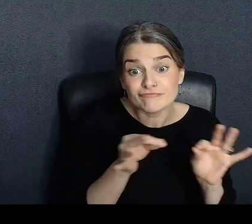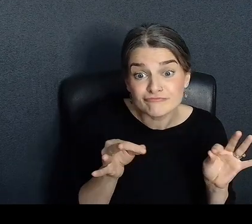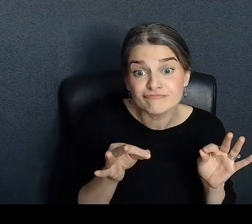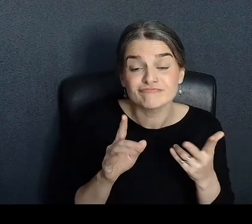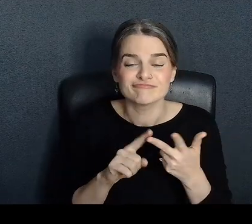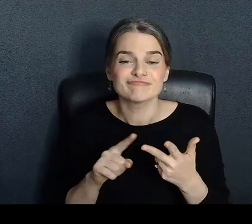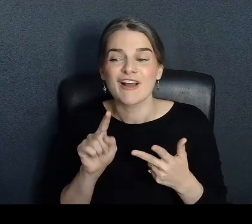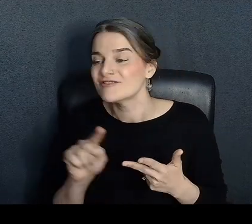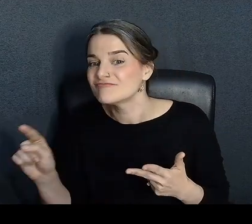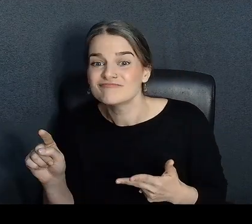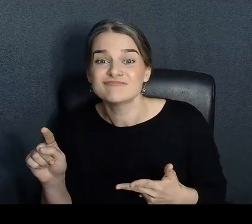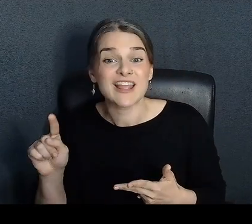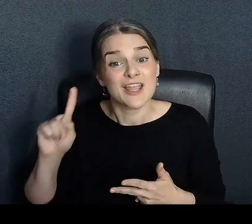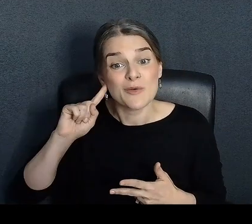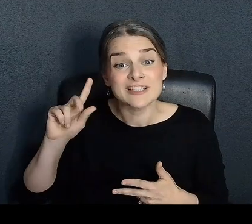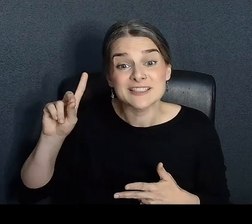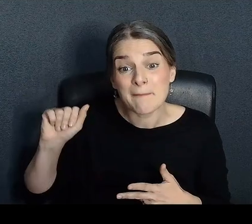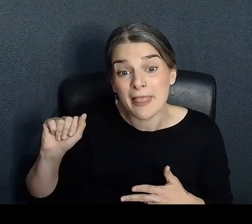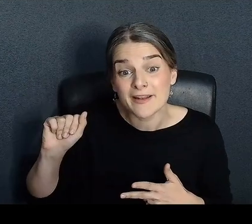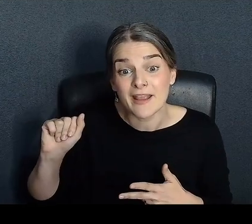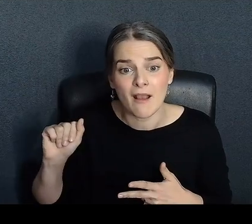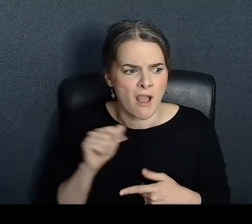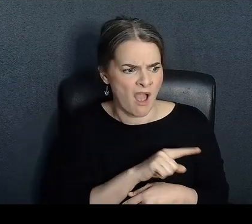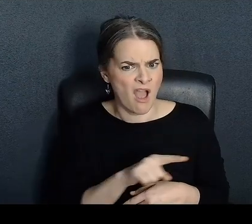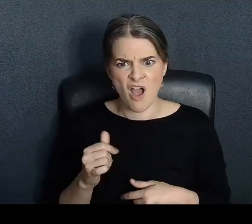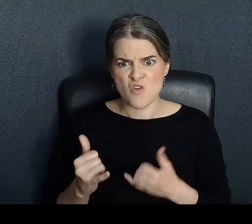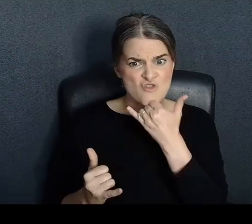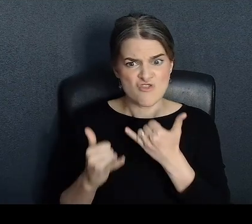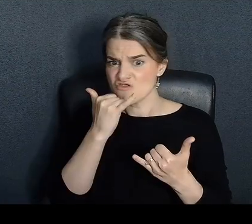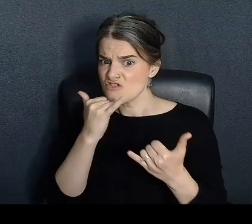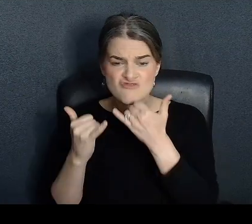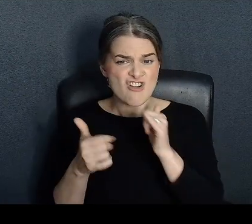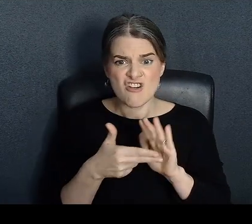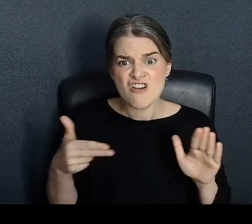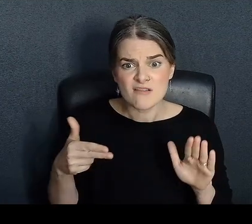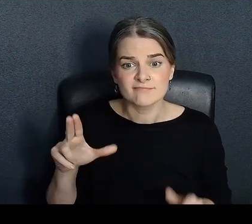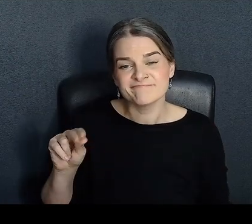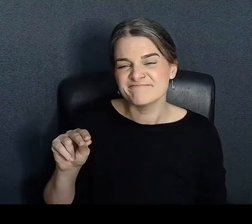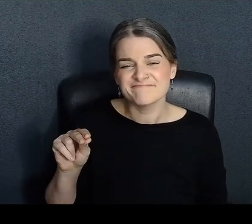Nothing is wrong. It's just preference. Deafness.